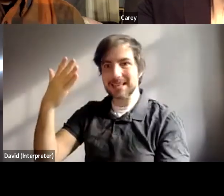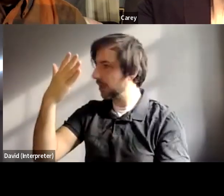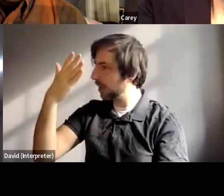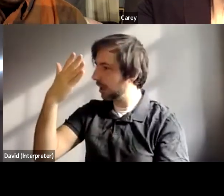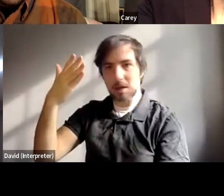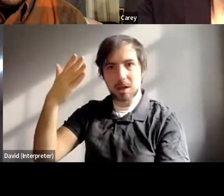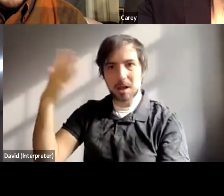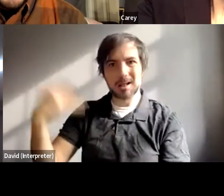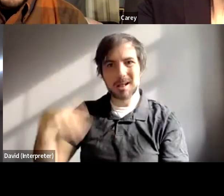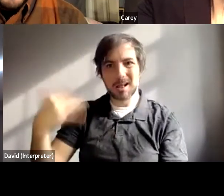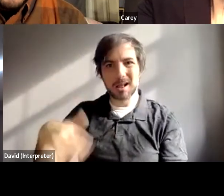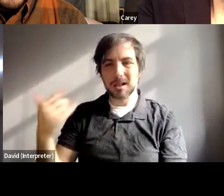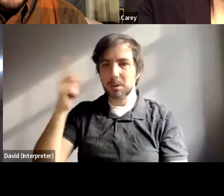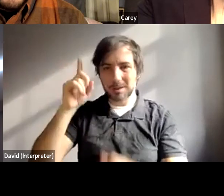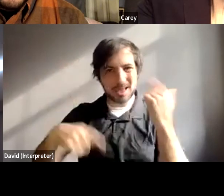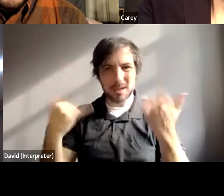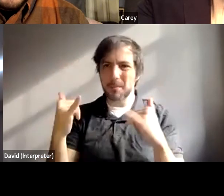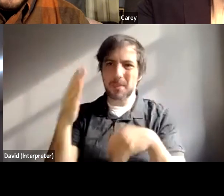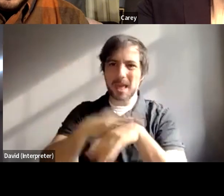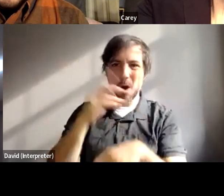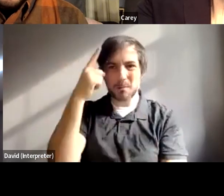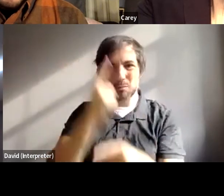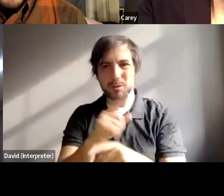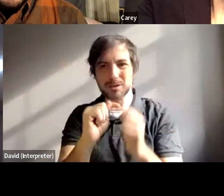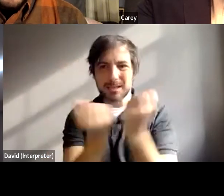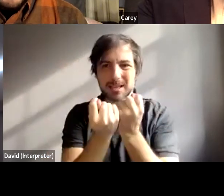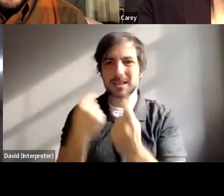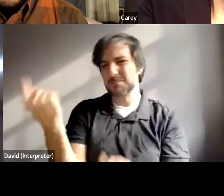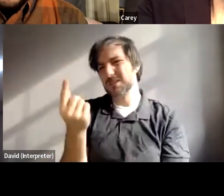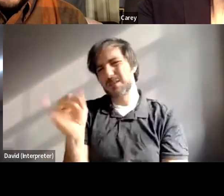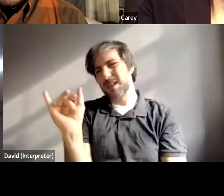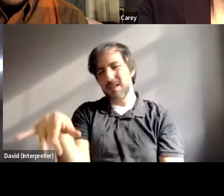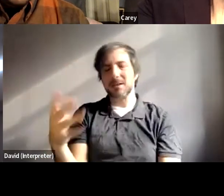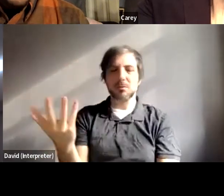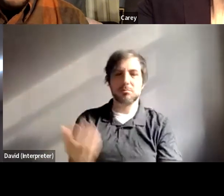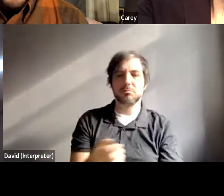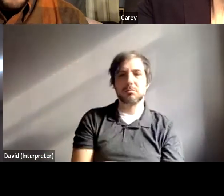brother's team or anything like that. That's a tough